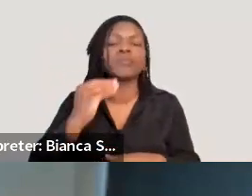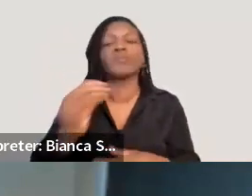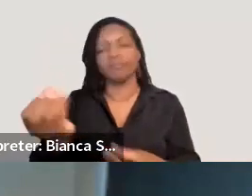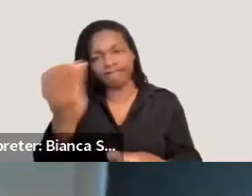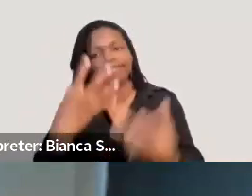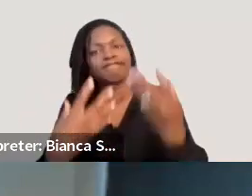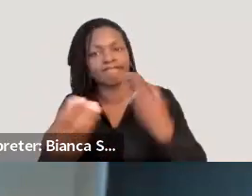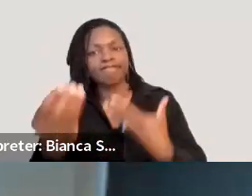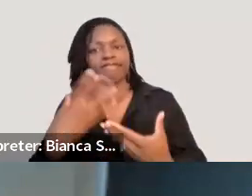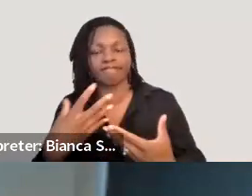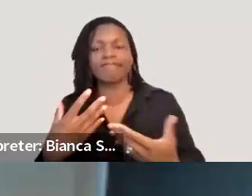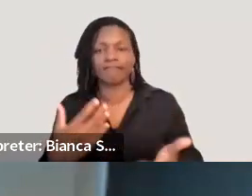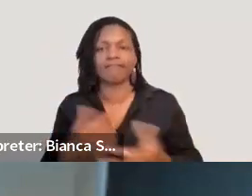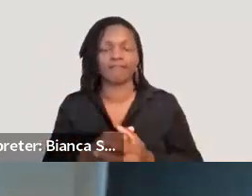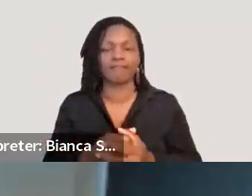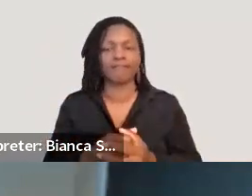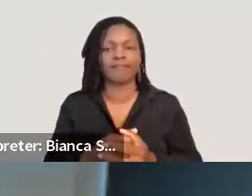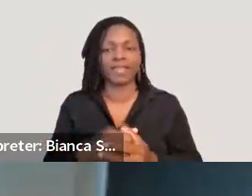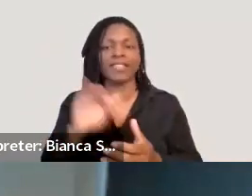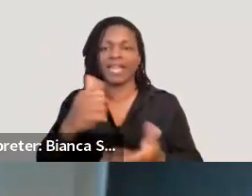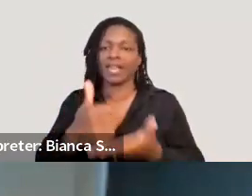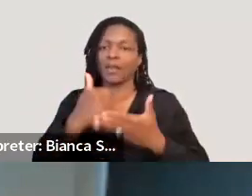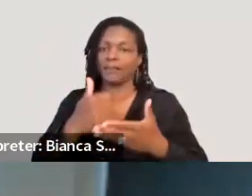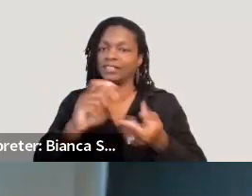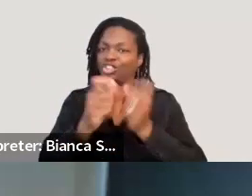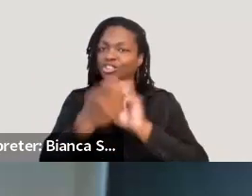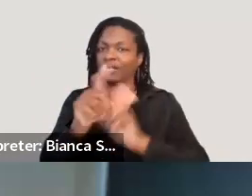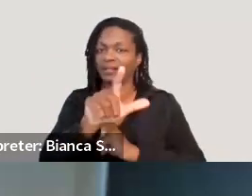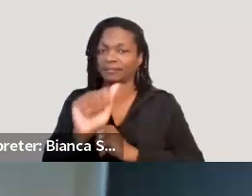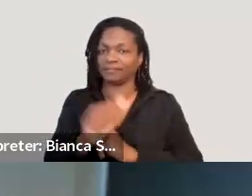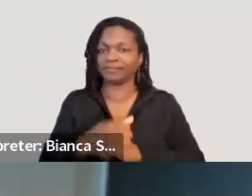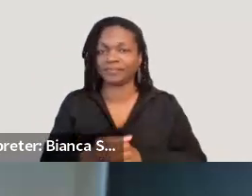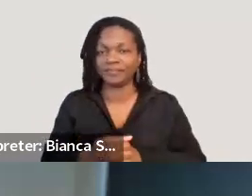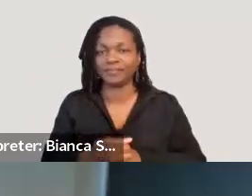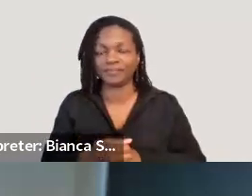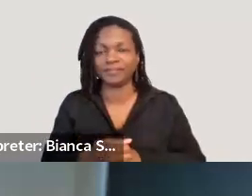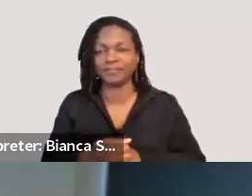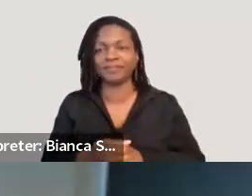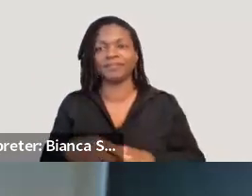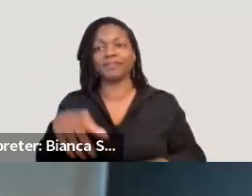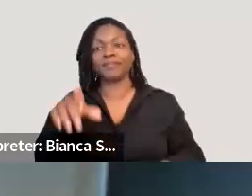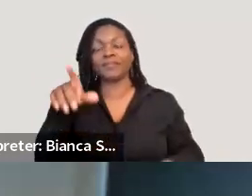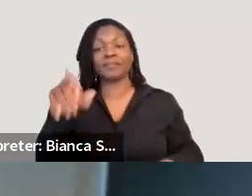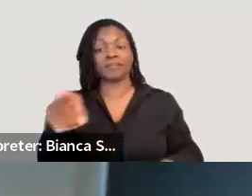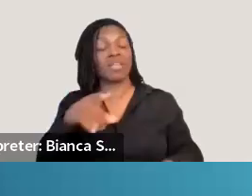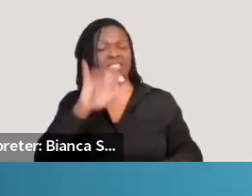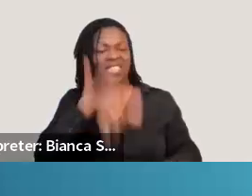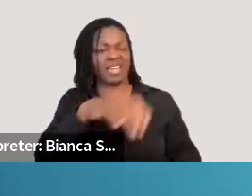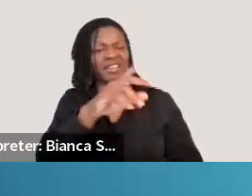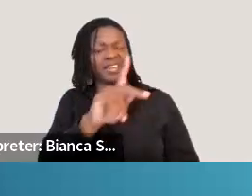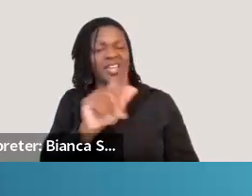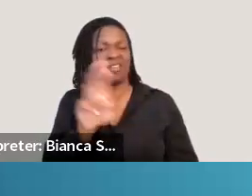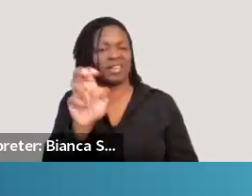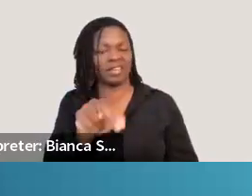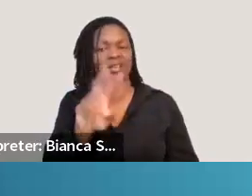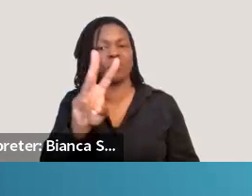And that was Karen. We was the chair for our chronic disease work. So, you know, we hope that you can see from our presentation before I go to the closeout slide that community engagement and feedback is important to us.